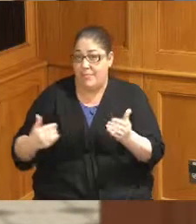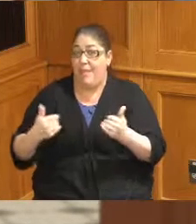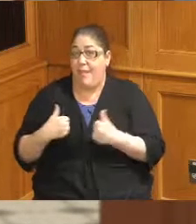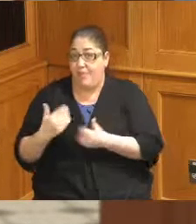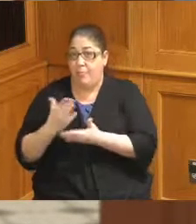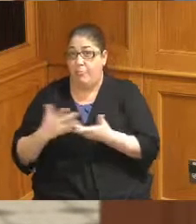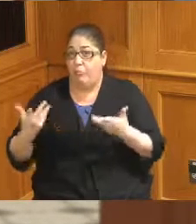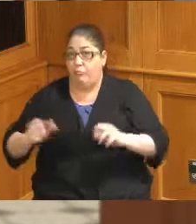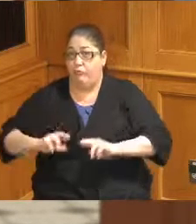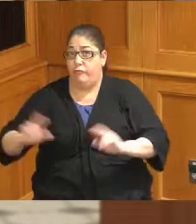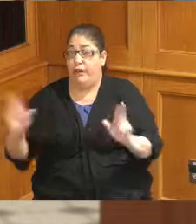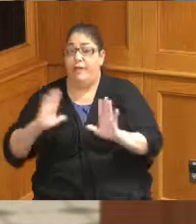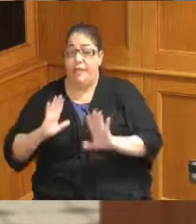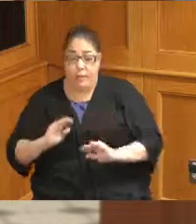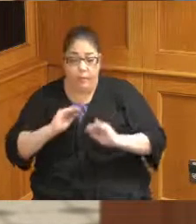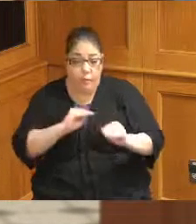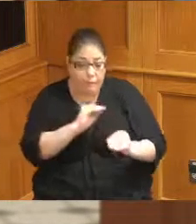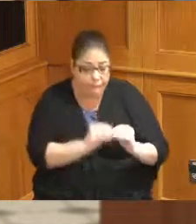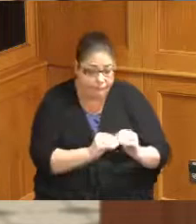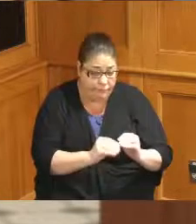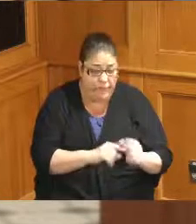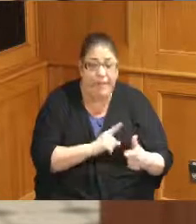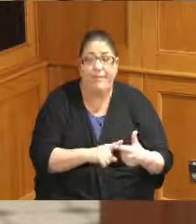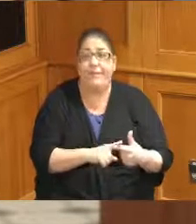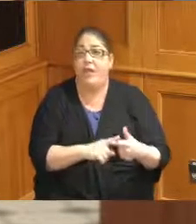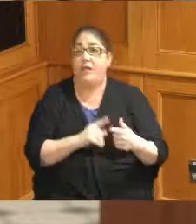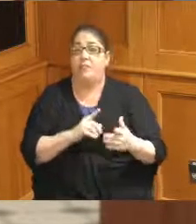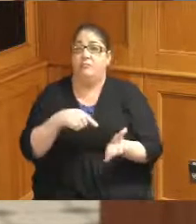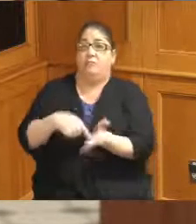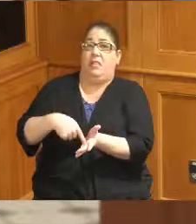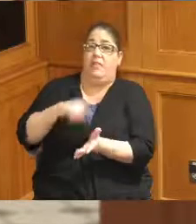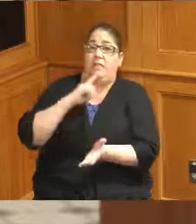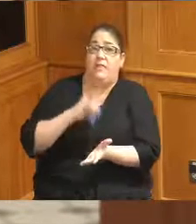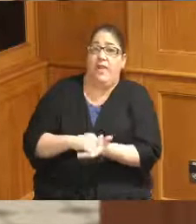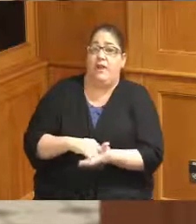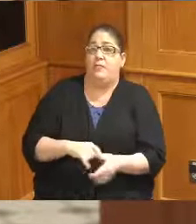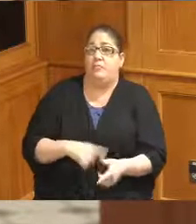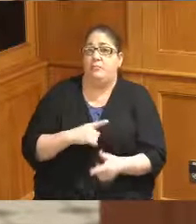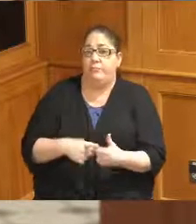for that and then there's build out from there so we don't really know it's dependent upon of